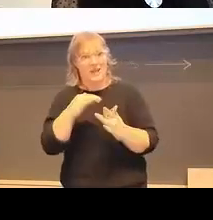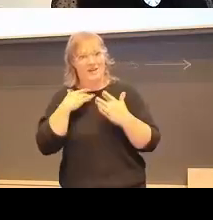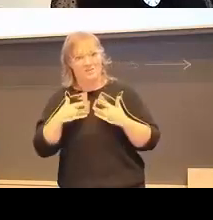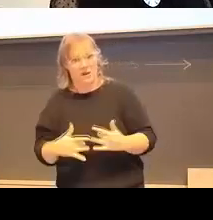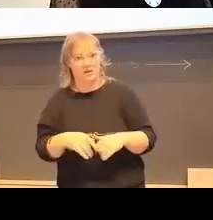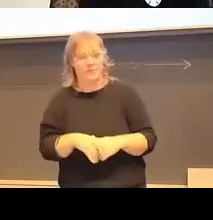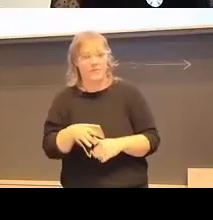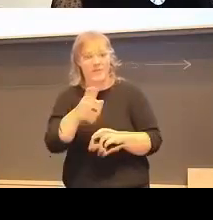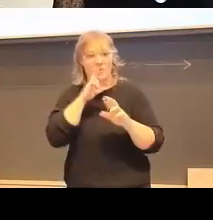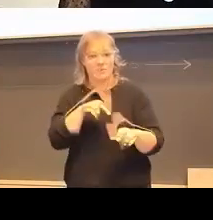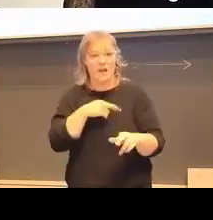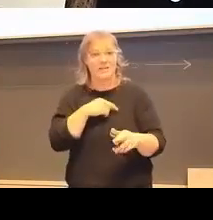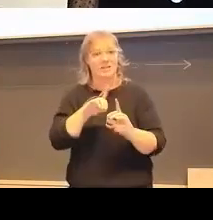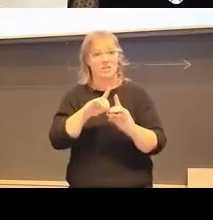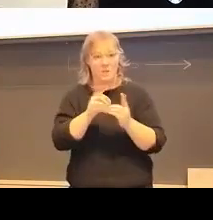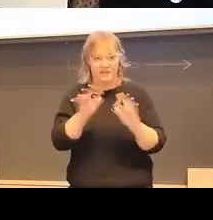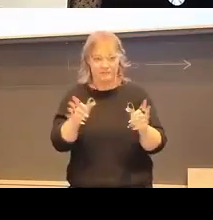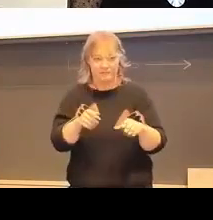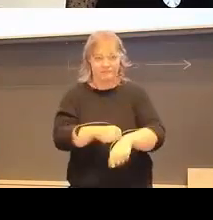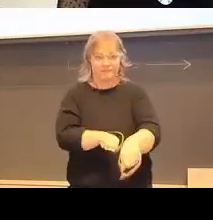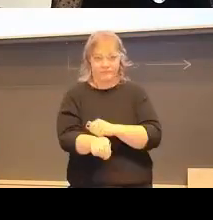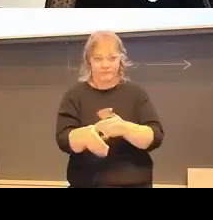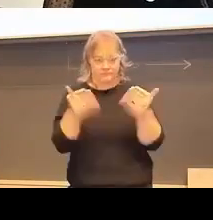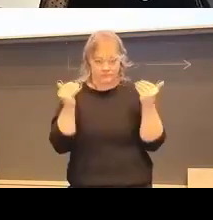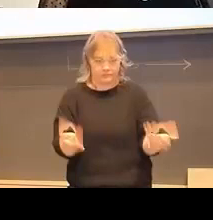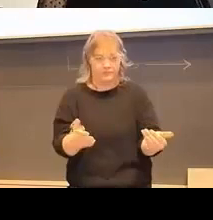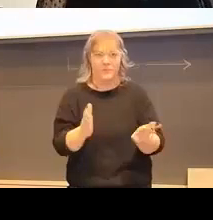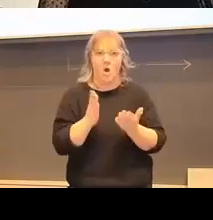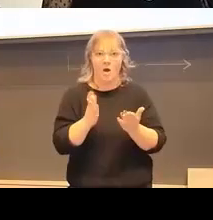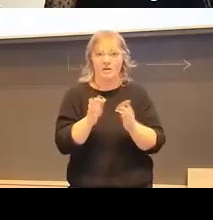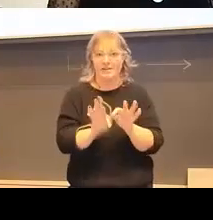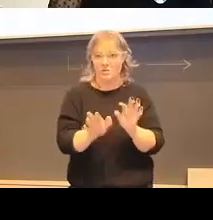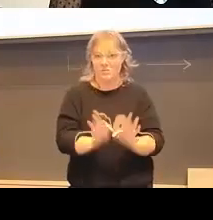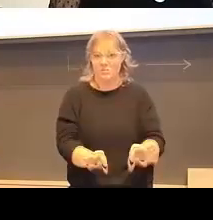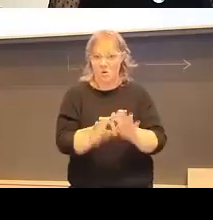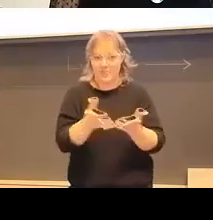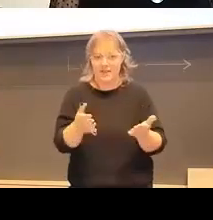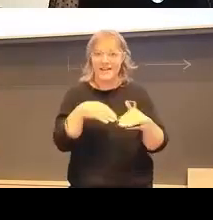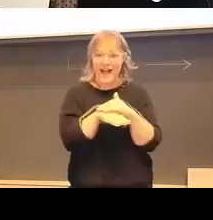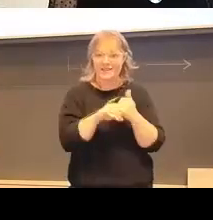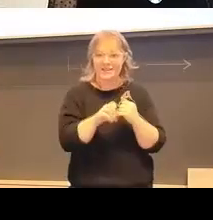quickly took action offering some simple but important things access to water and coffee